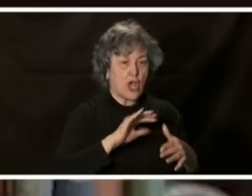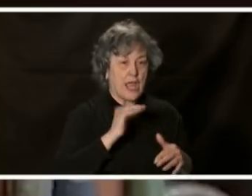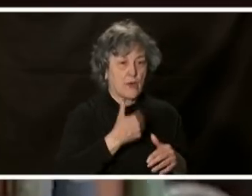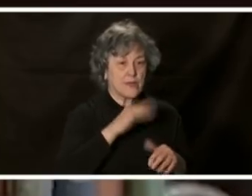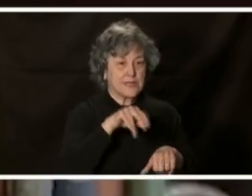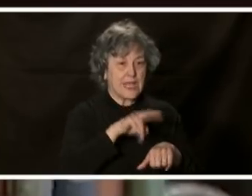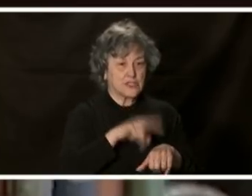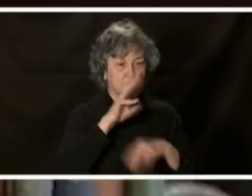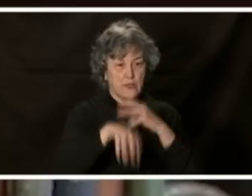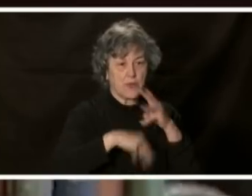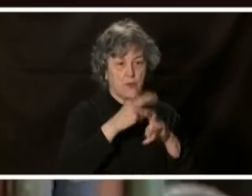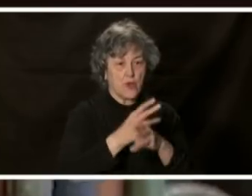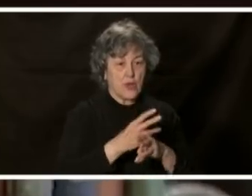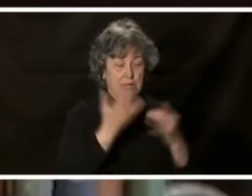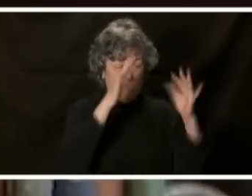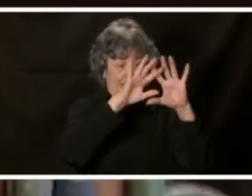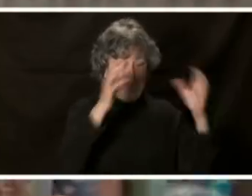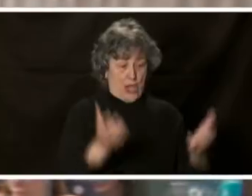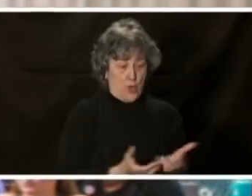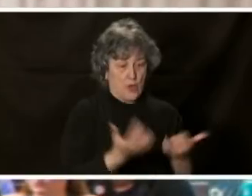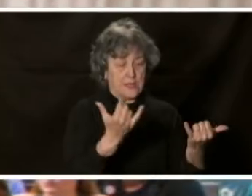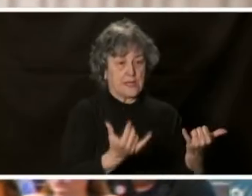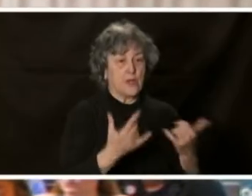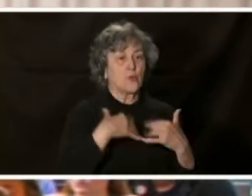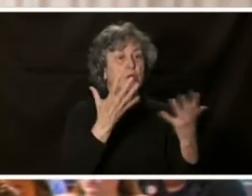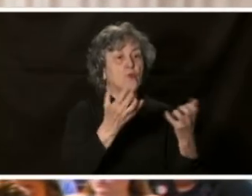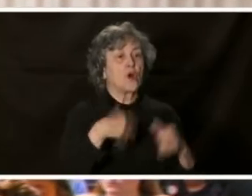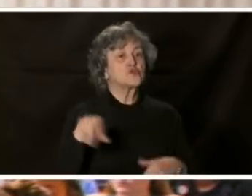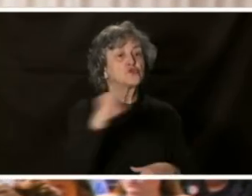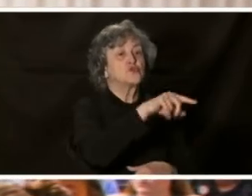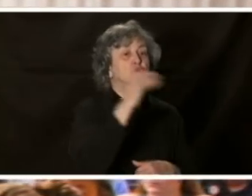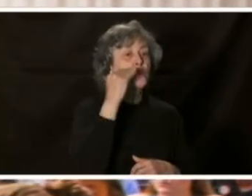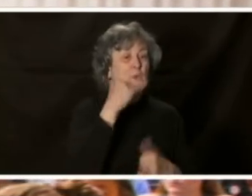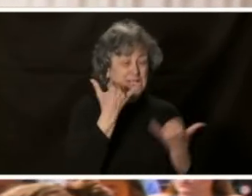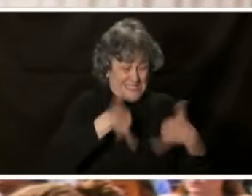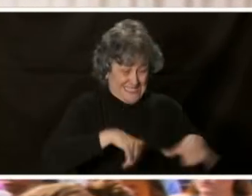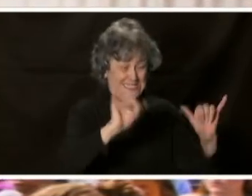WORLD. WE WANT YOU TO KNOW THAT THIS IS STILL YOUR MOMENT.